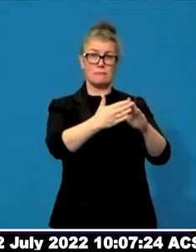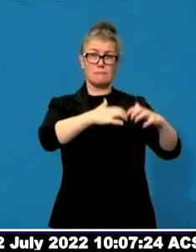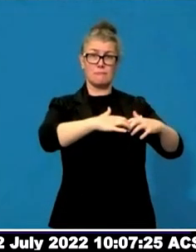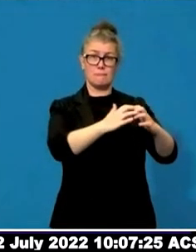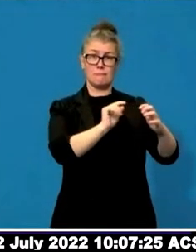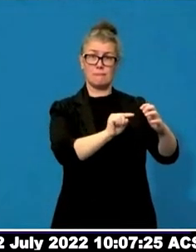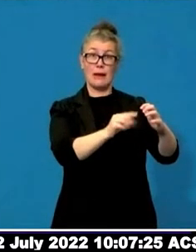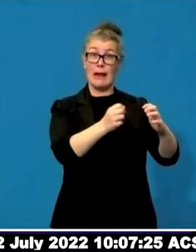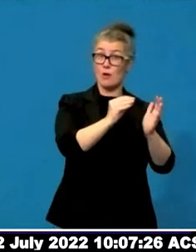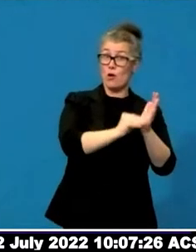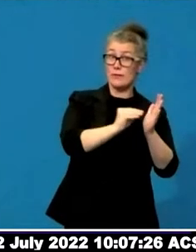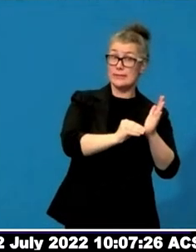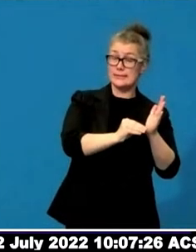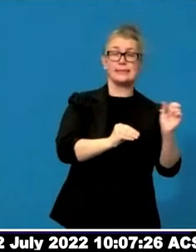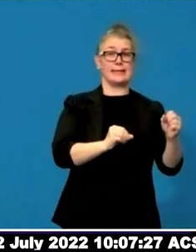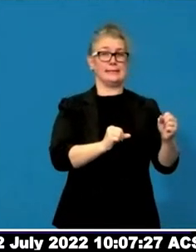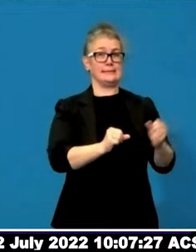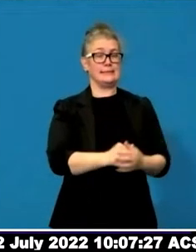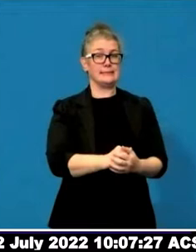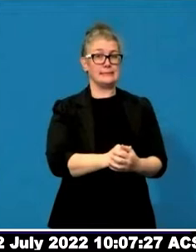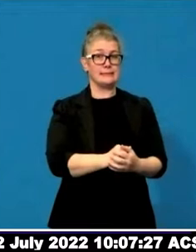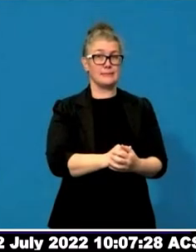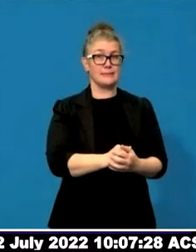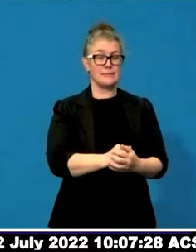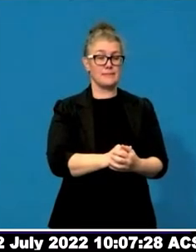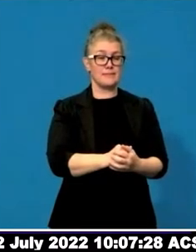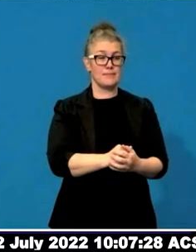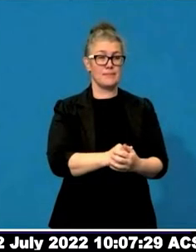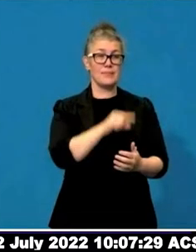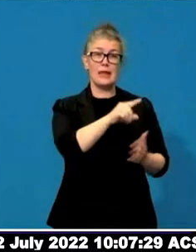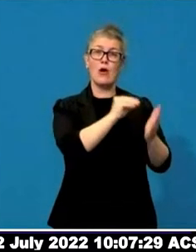Em is nodding. And you found that office was easy to access.